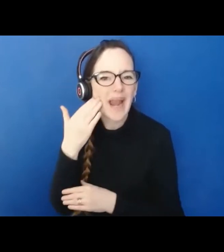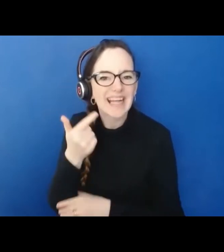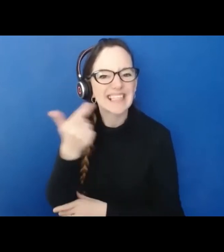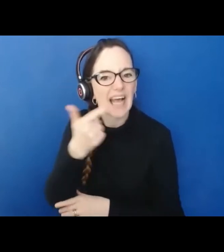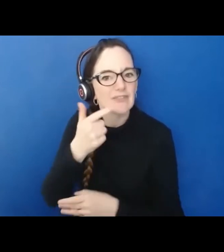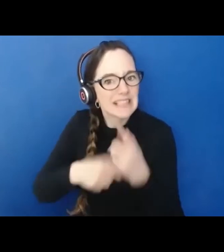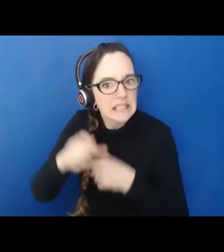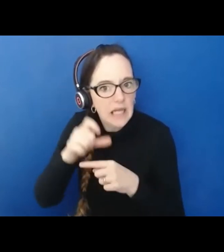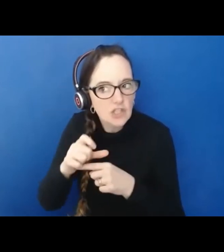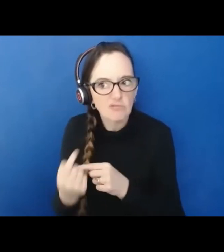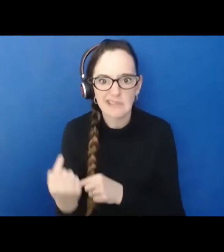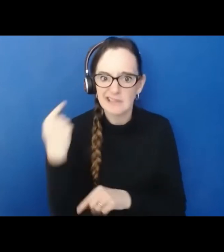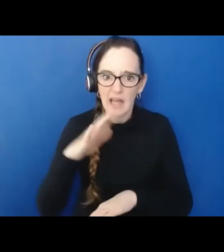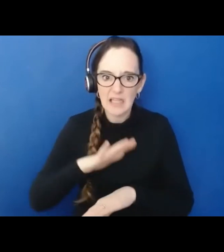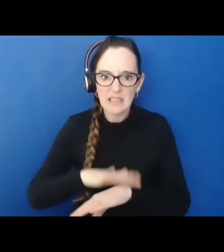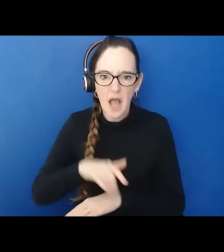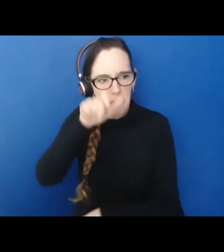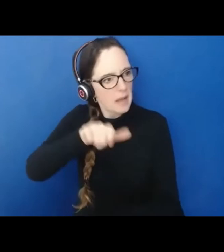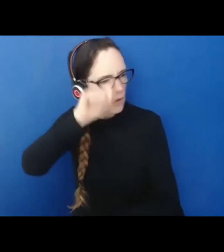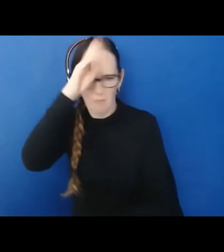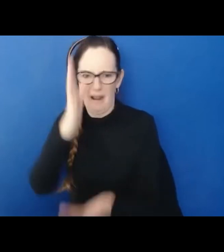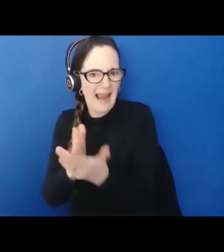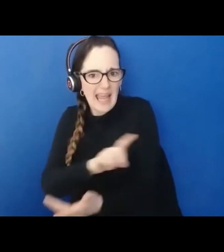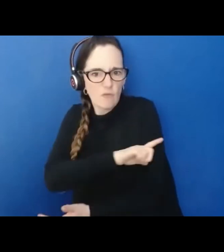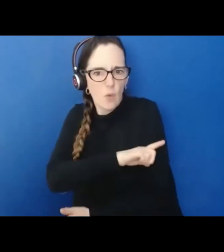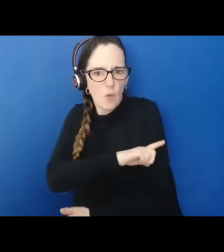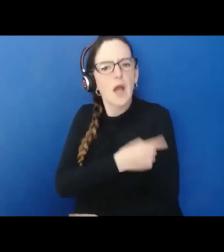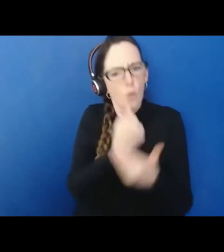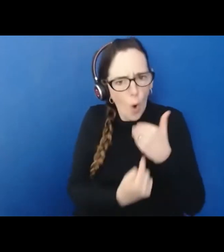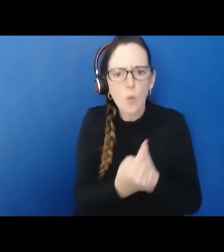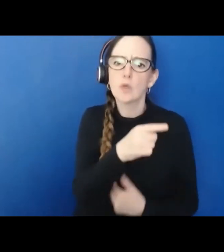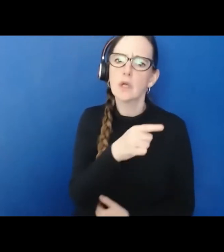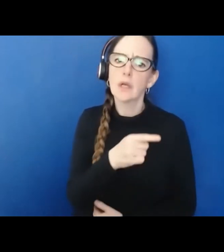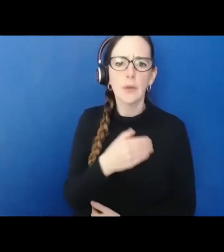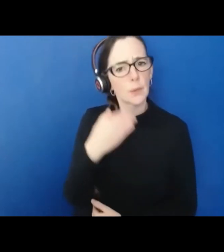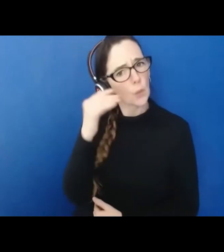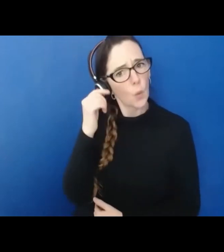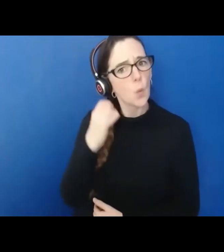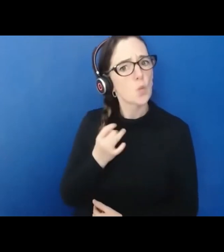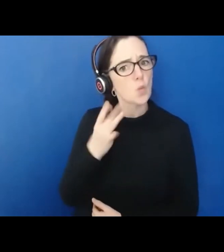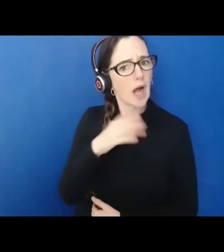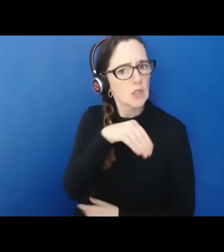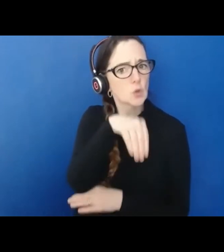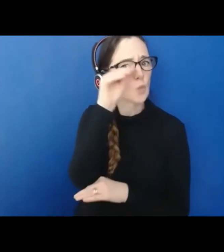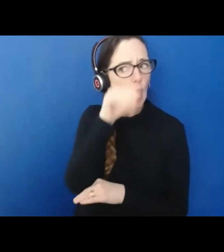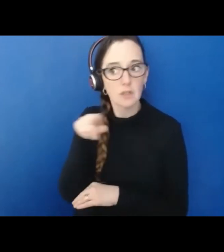that only white swans exist. In this framework we dare to think differently